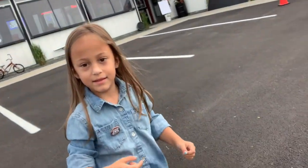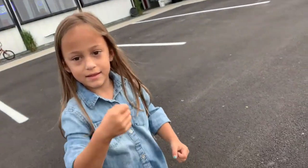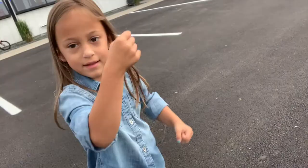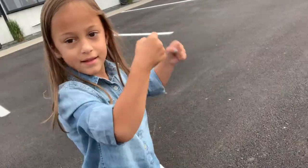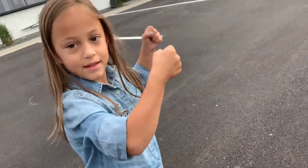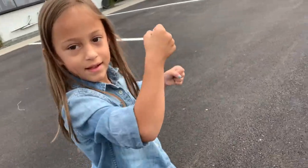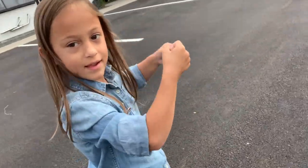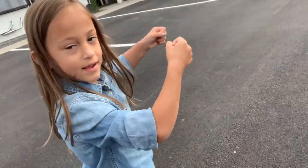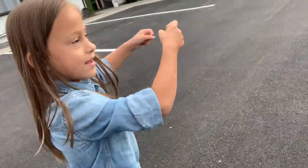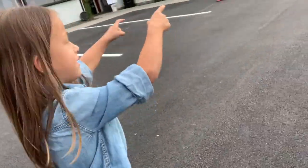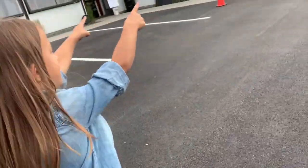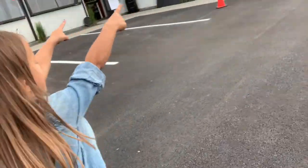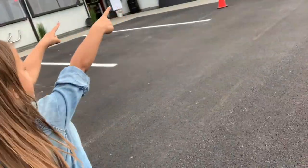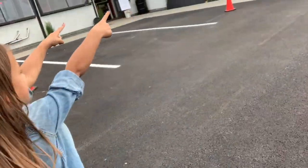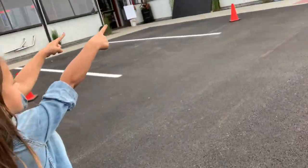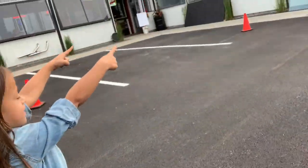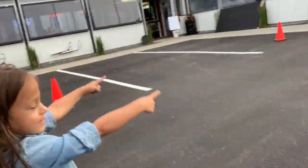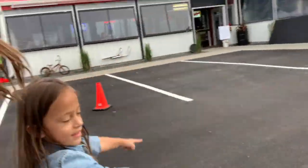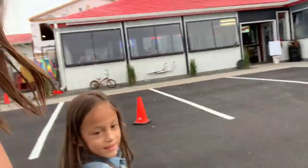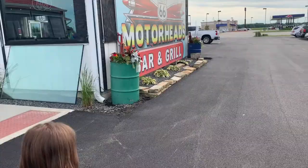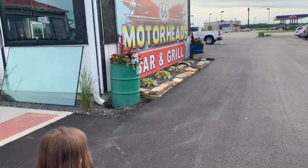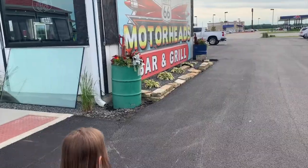Look cars there!